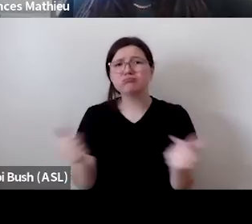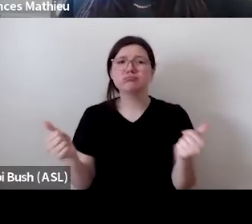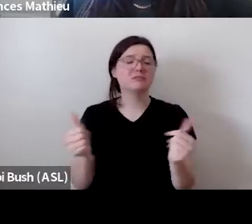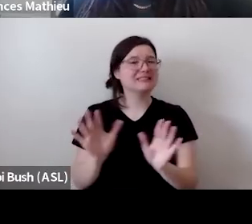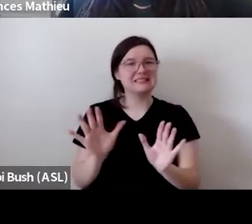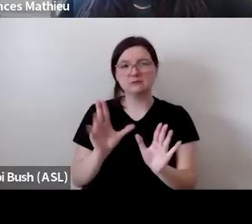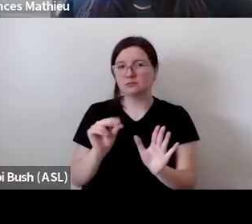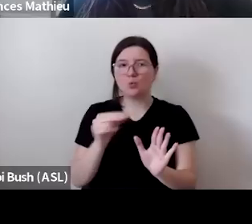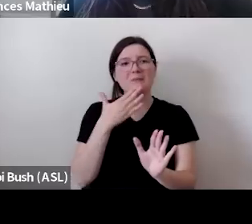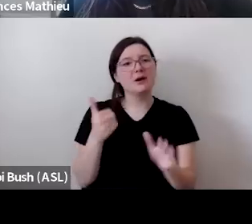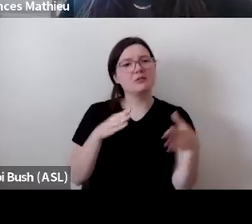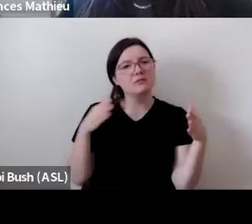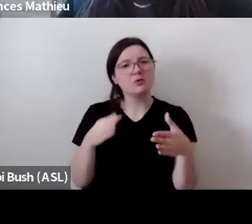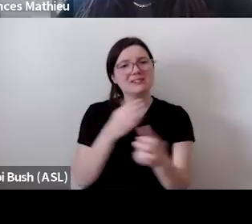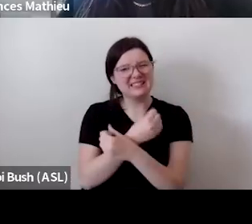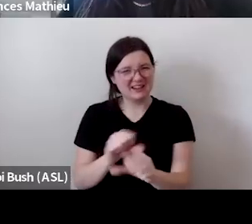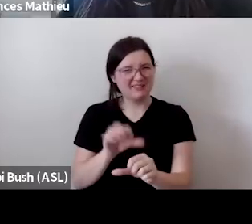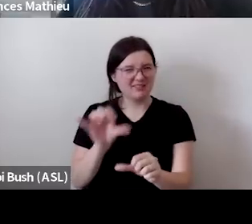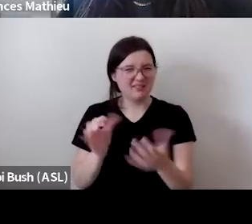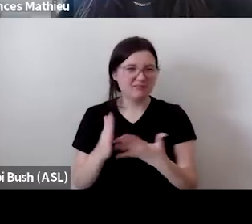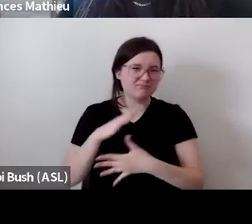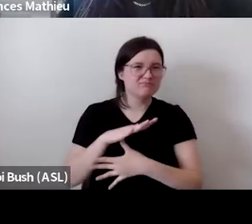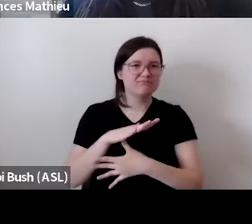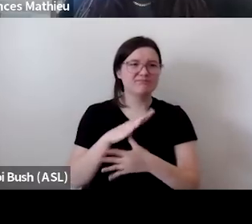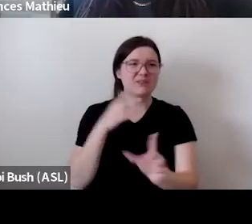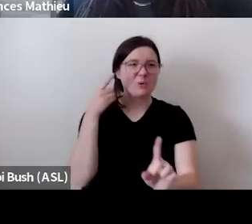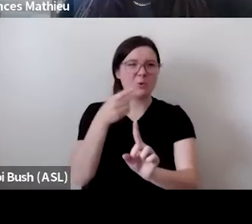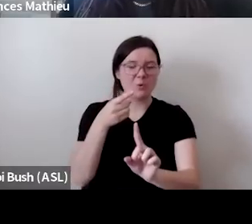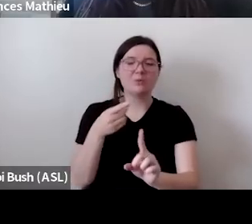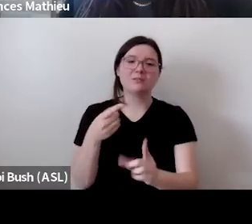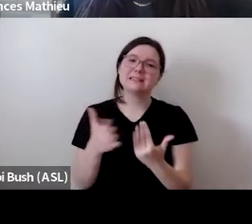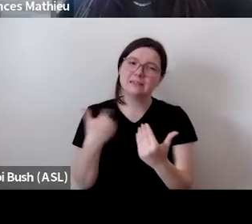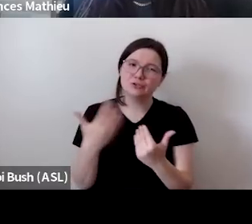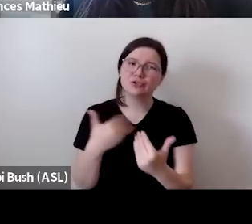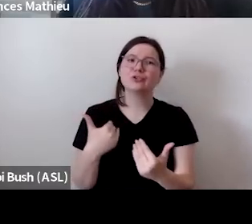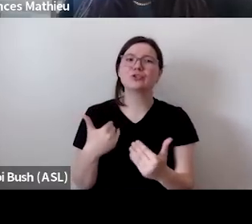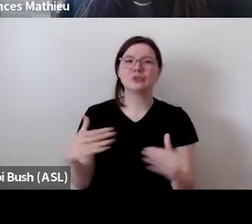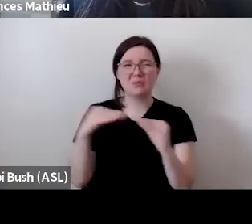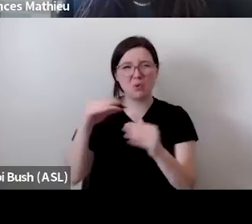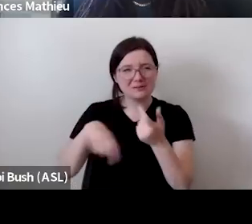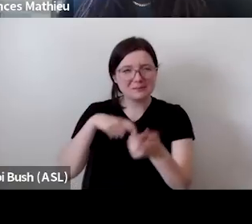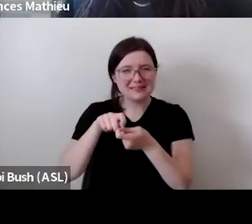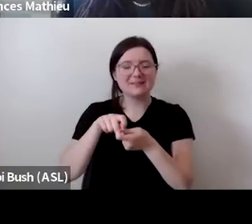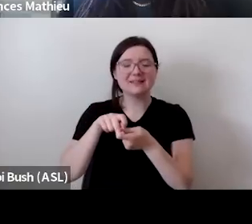as a major goal is much more useful and precise and easier and important.